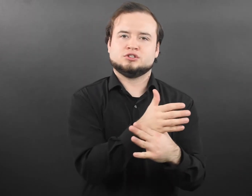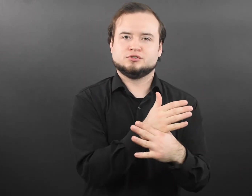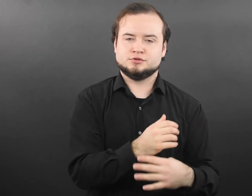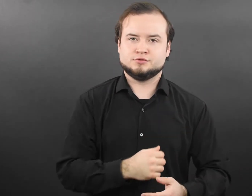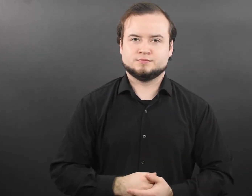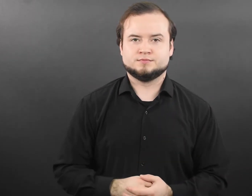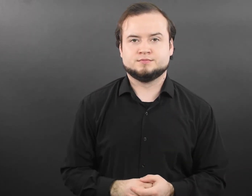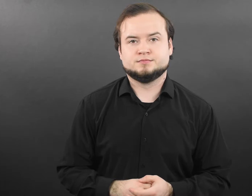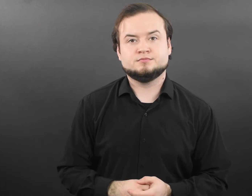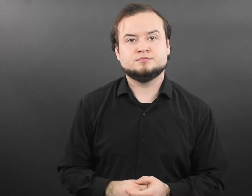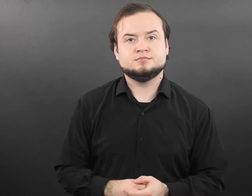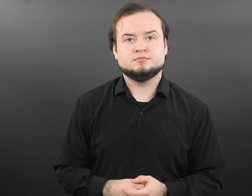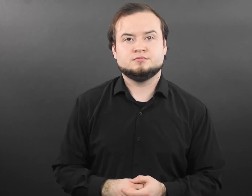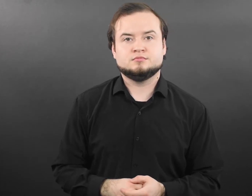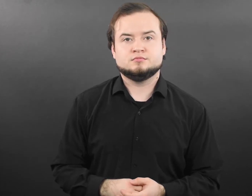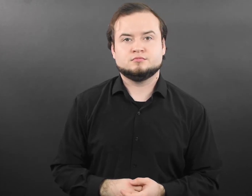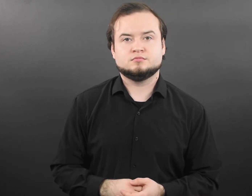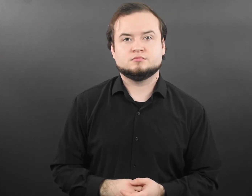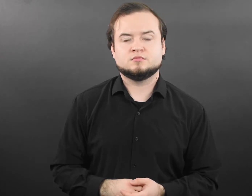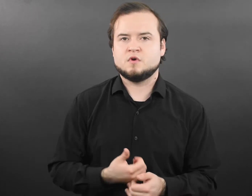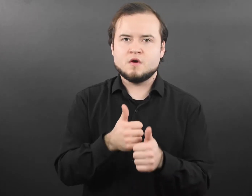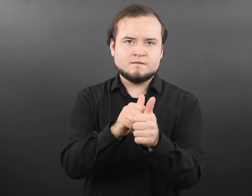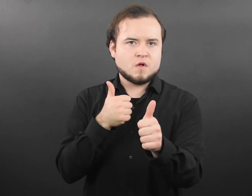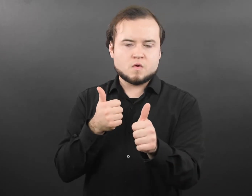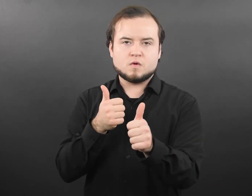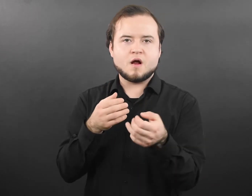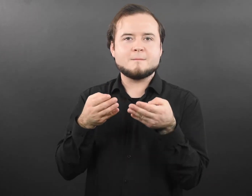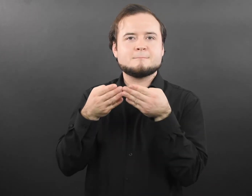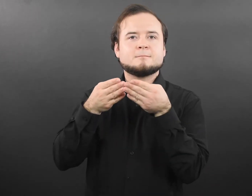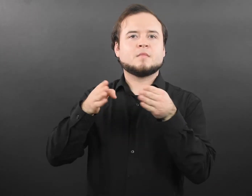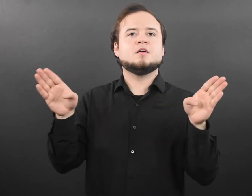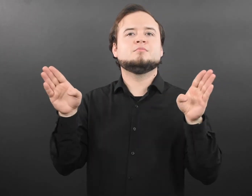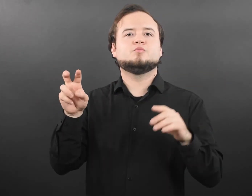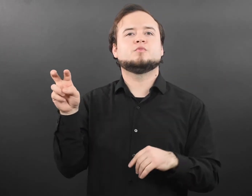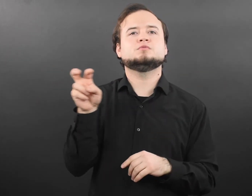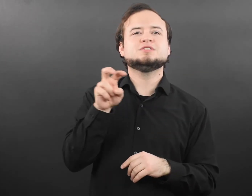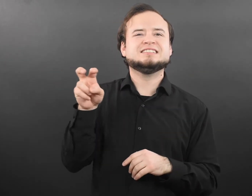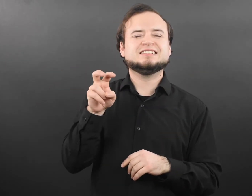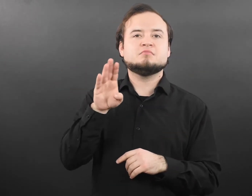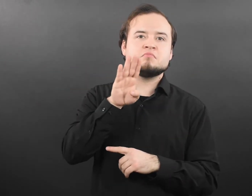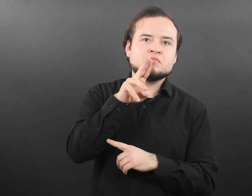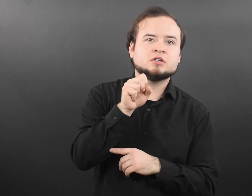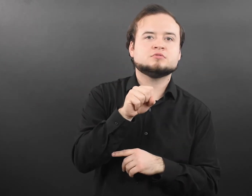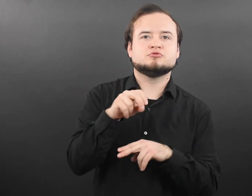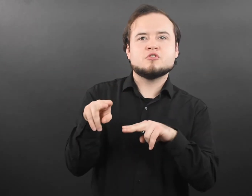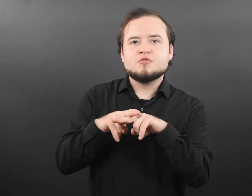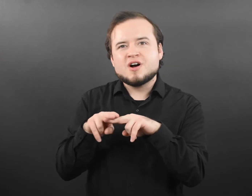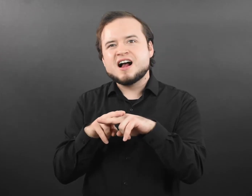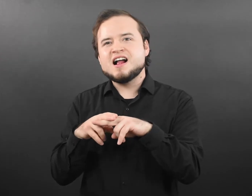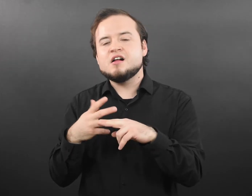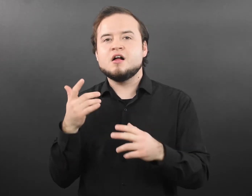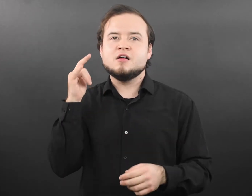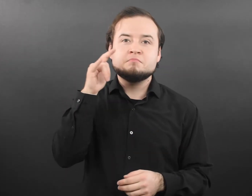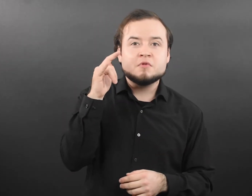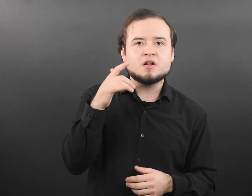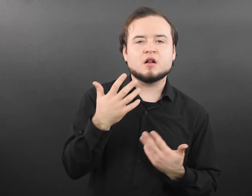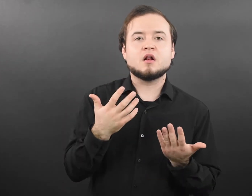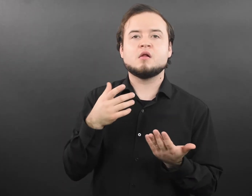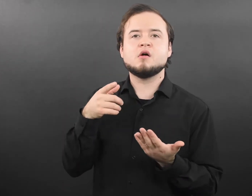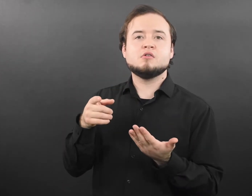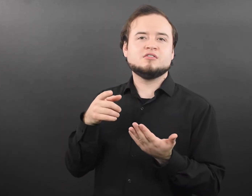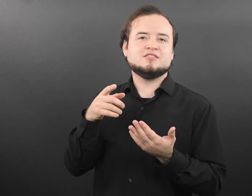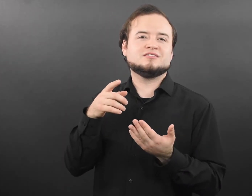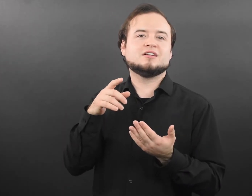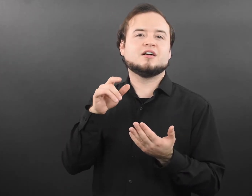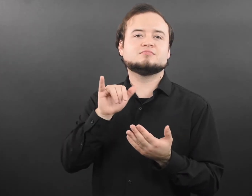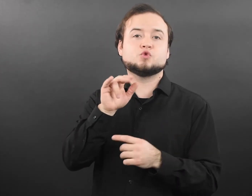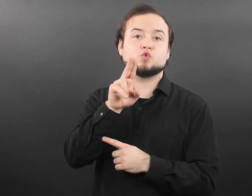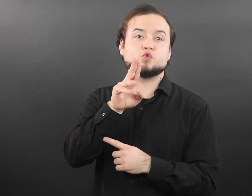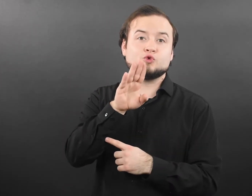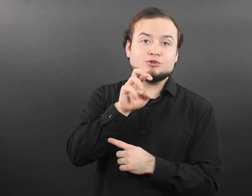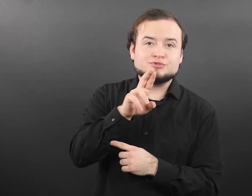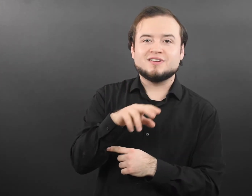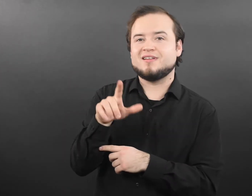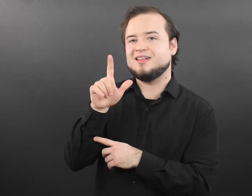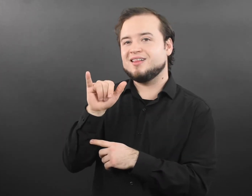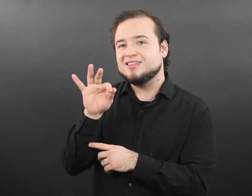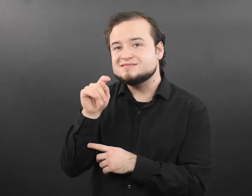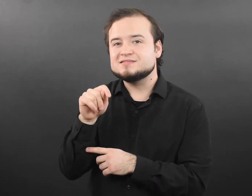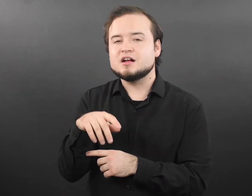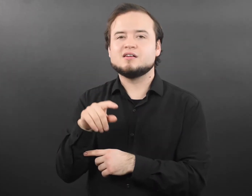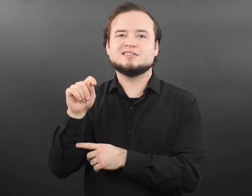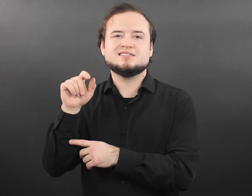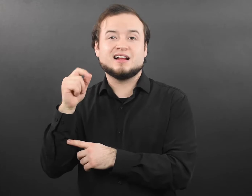• Avoid public transportation, ride-sharing (such as Uber or Lyft), or taxis.